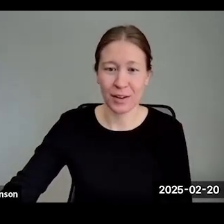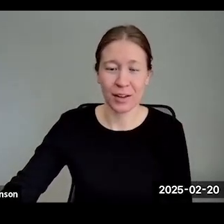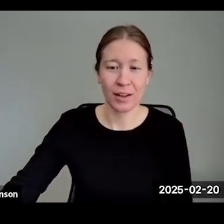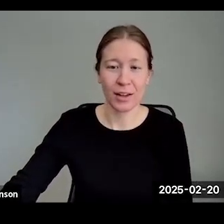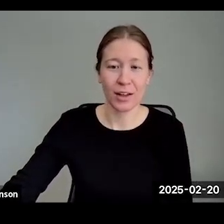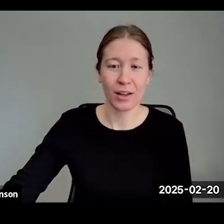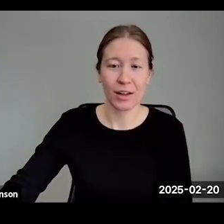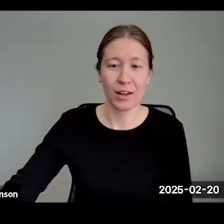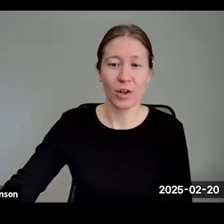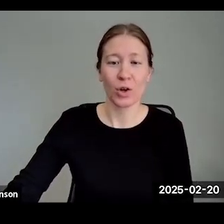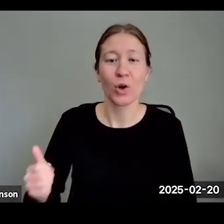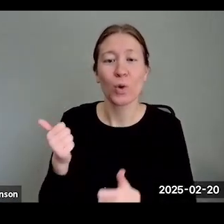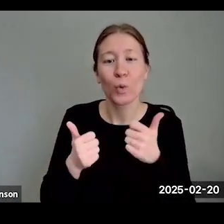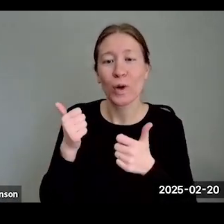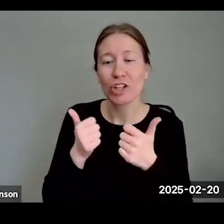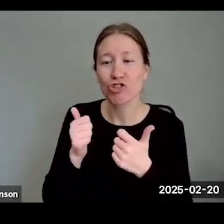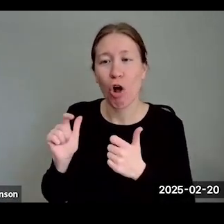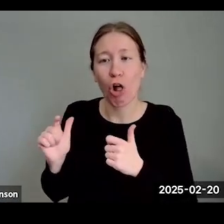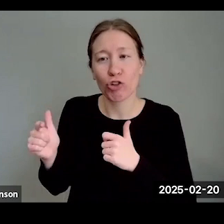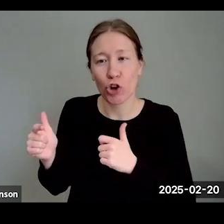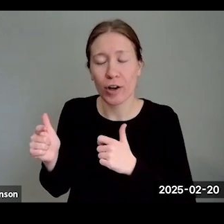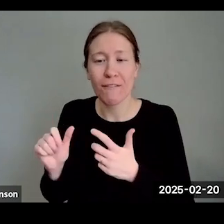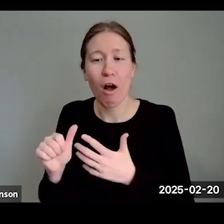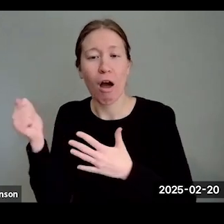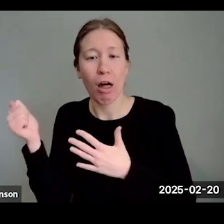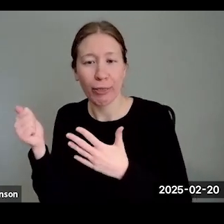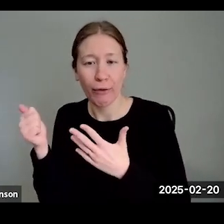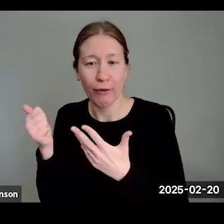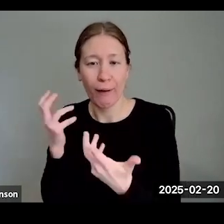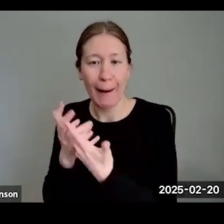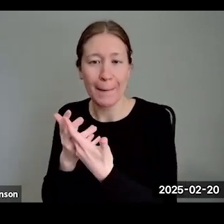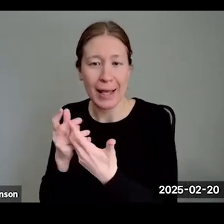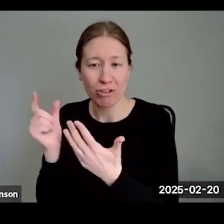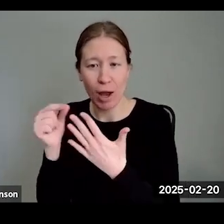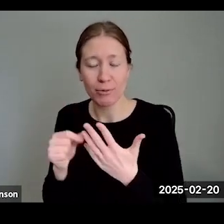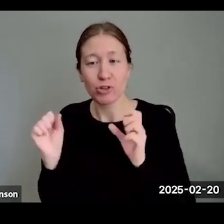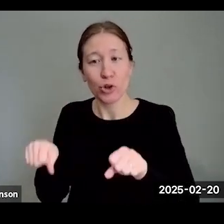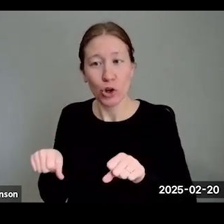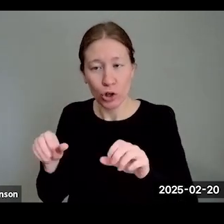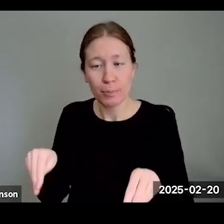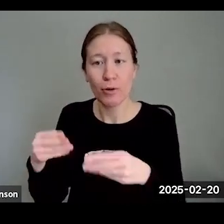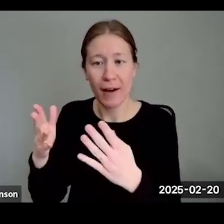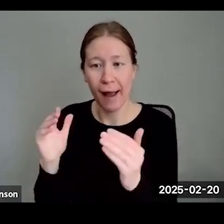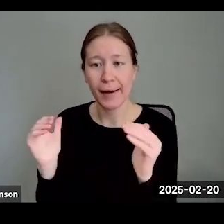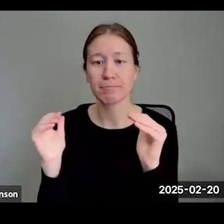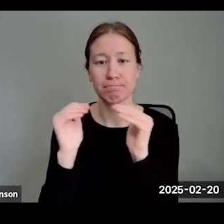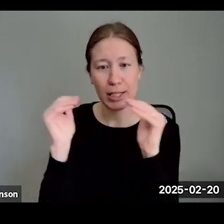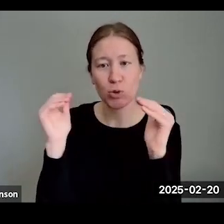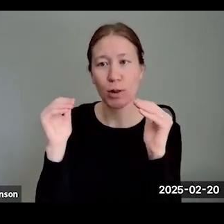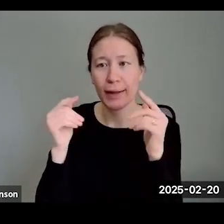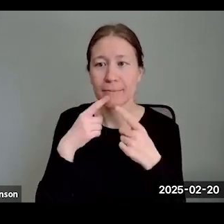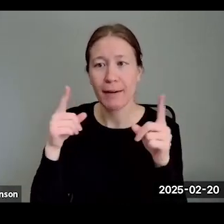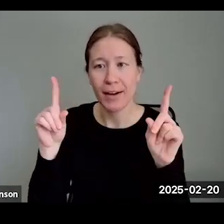could provide this employee equally effective support? So if they're unable to work remotely,